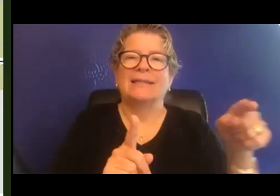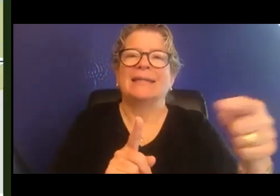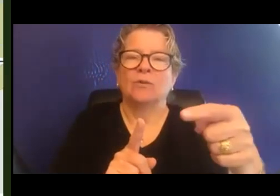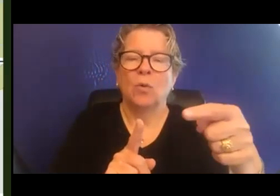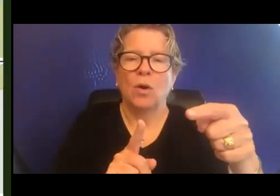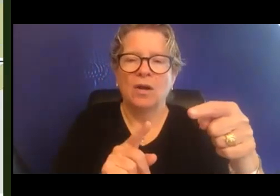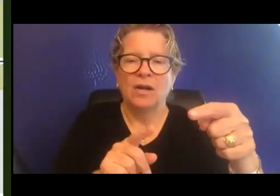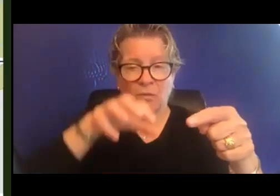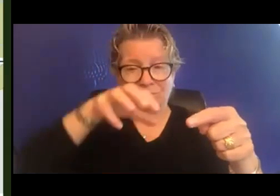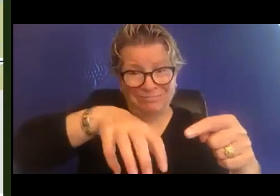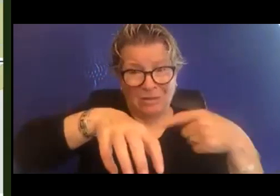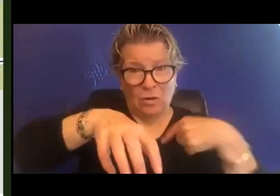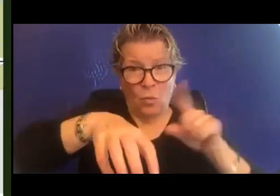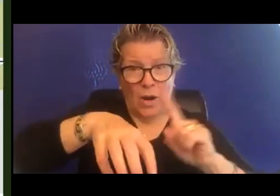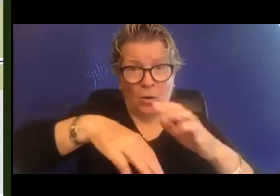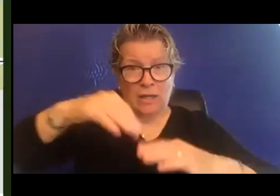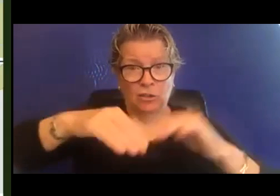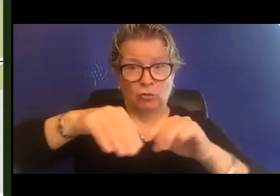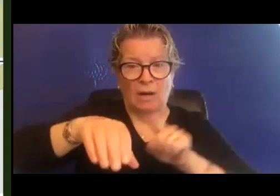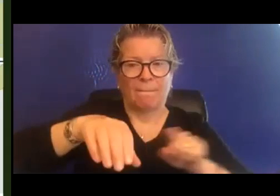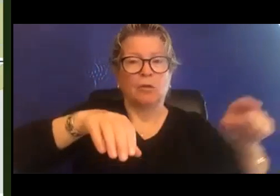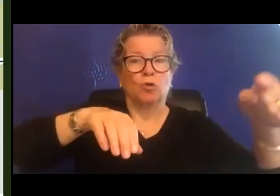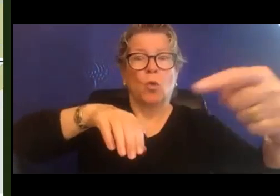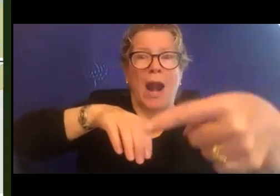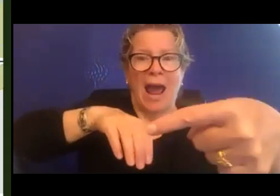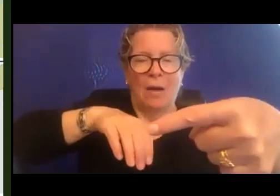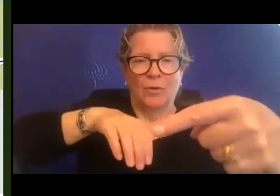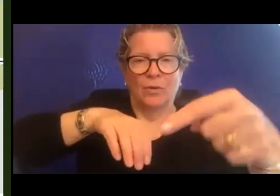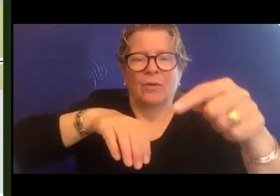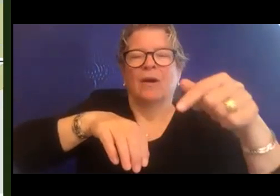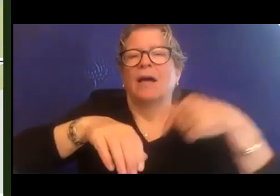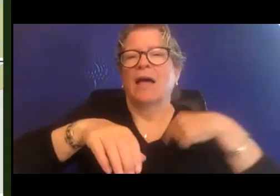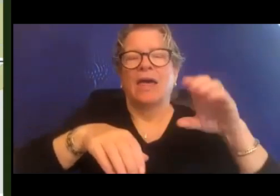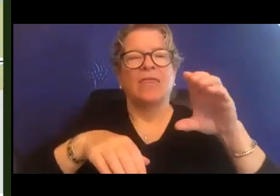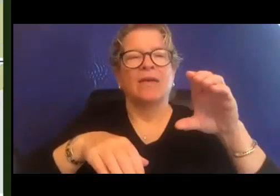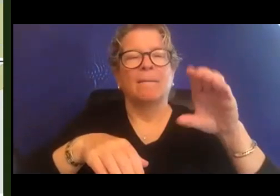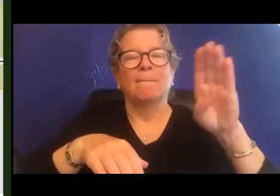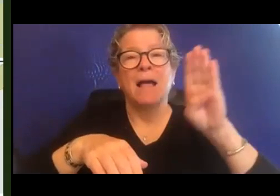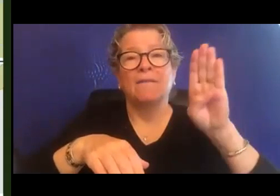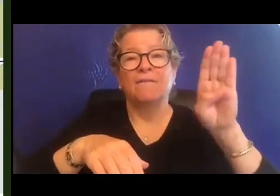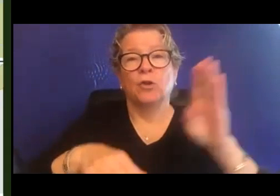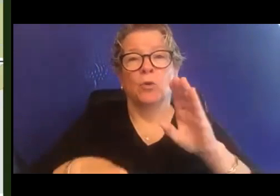trail detour that will get you around our construction site. We just got that signed off through Bellevue counsel, we